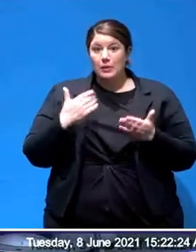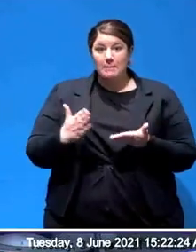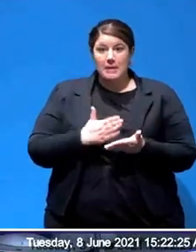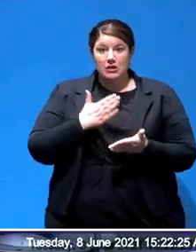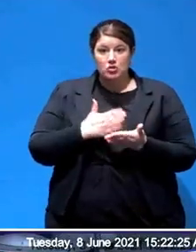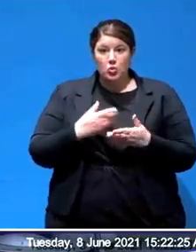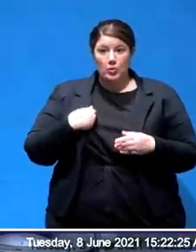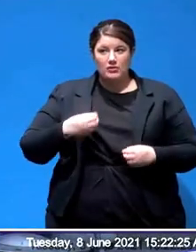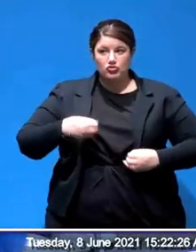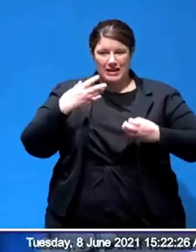That's fine.